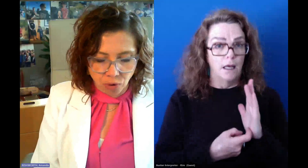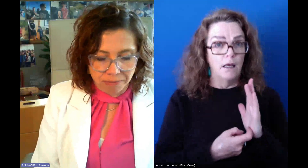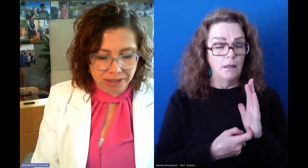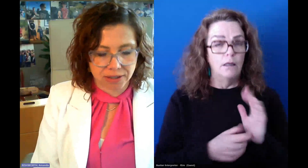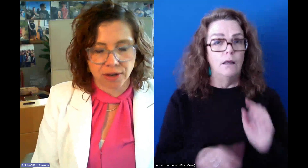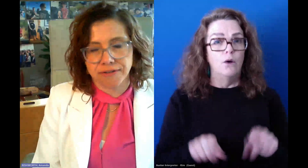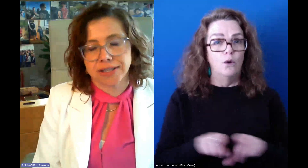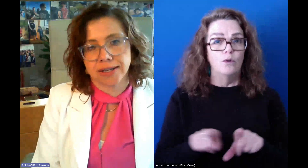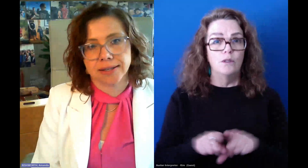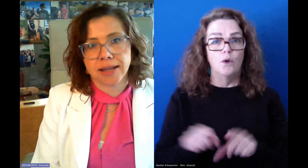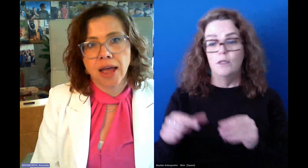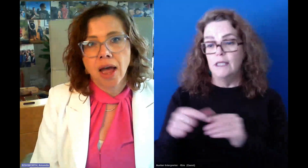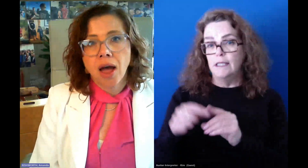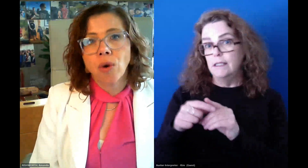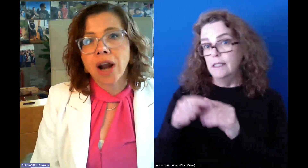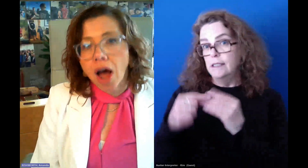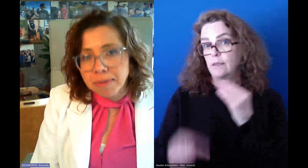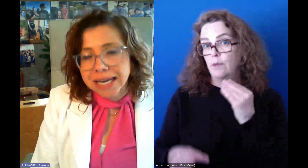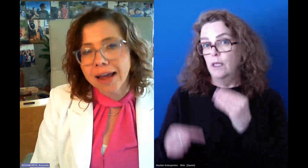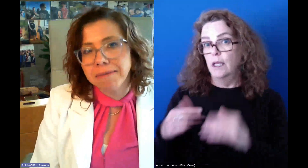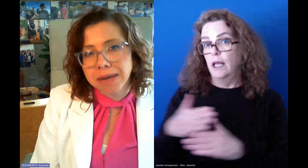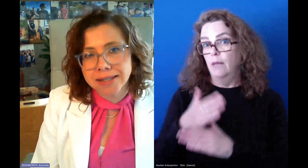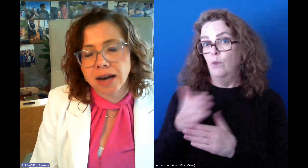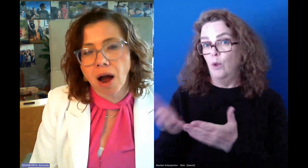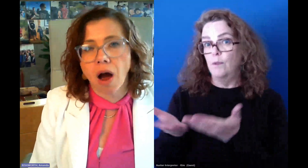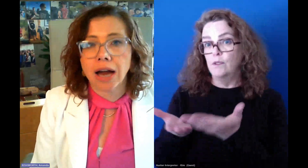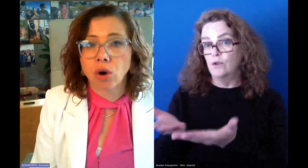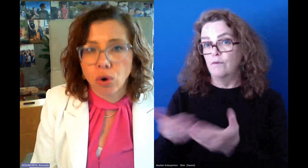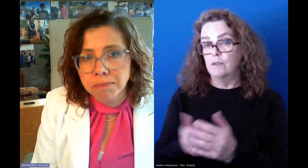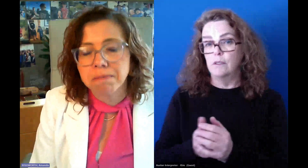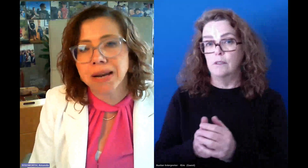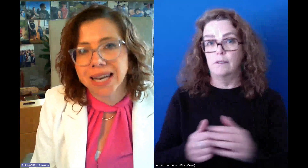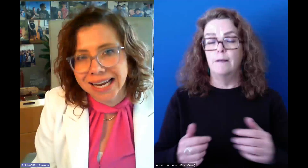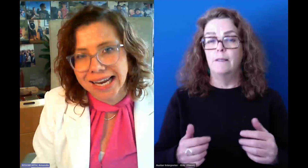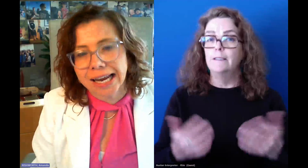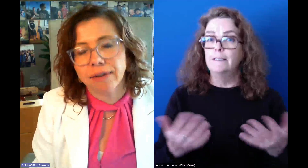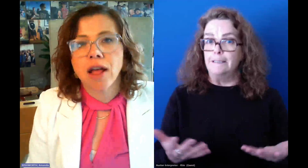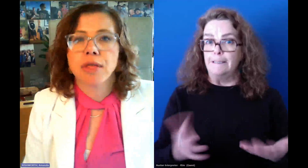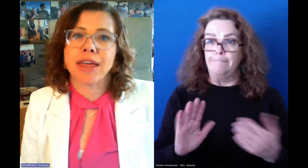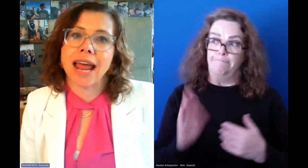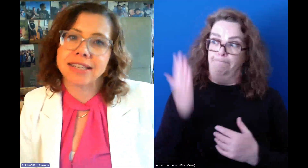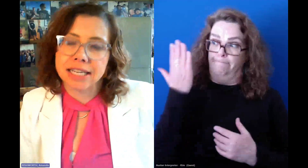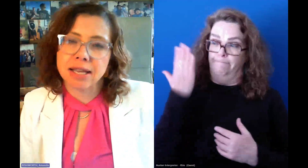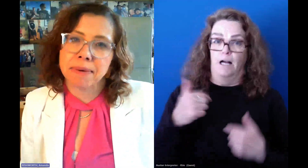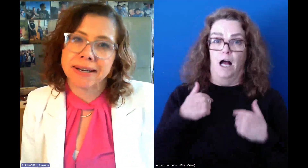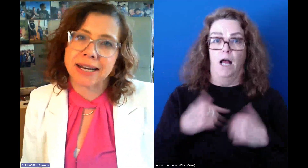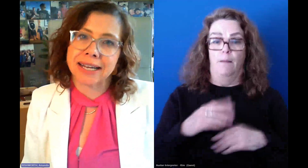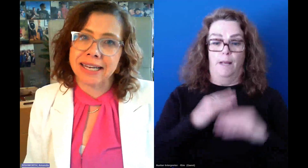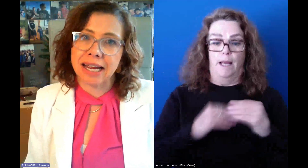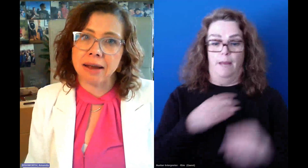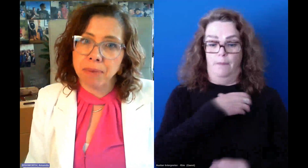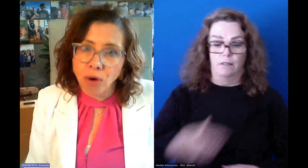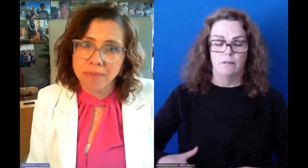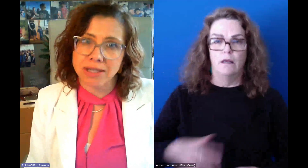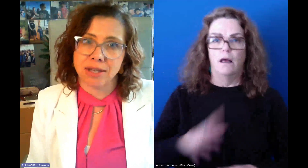Employment Services. When I became Minister I couldn't believe that our Disability Employment